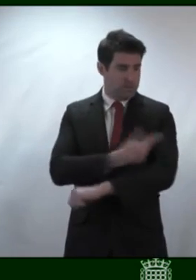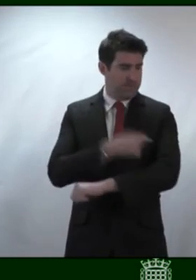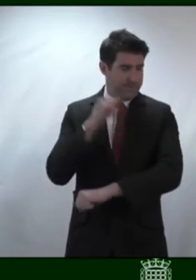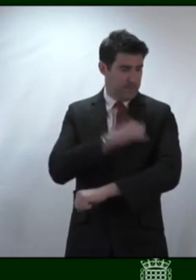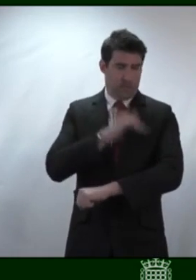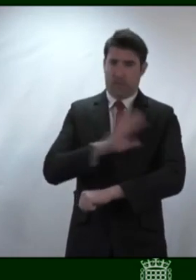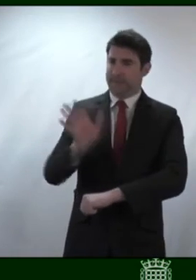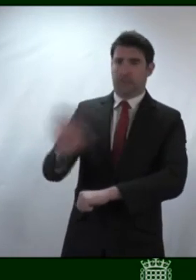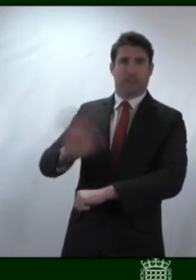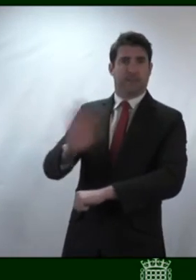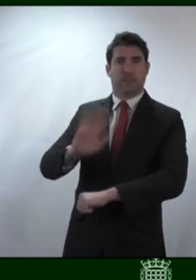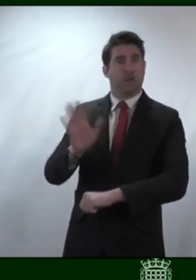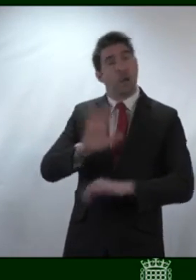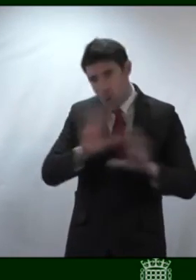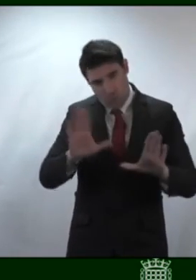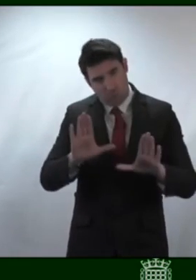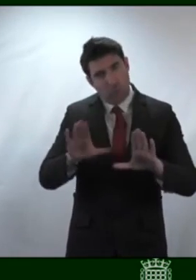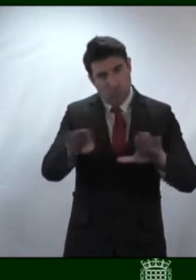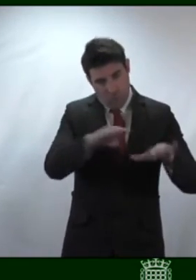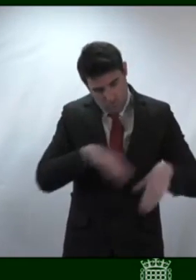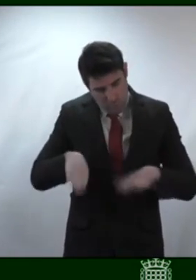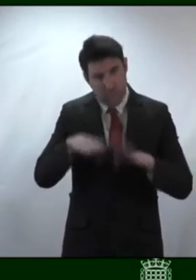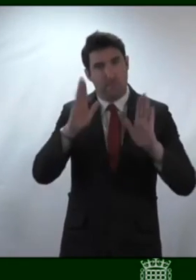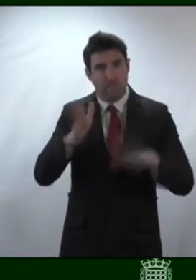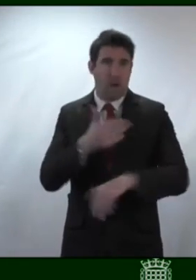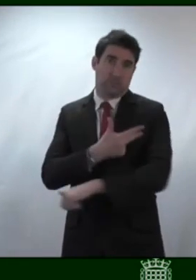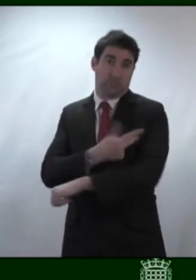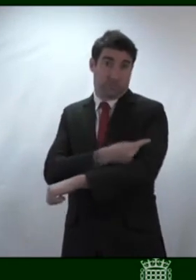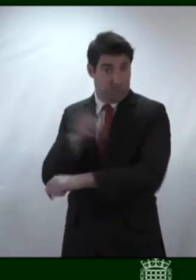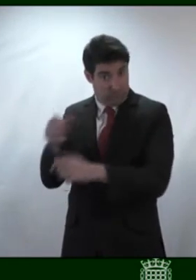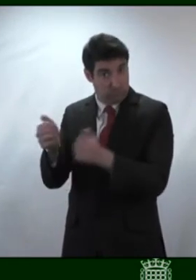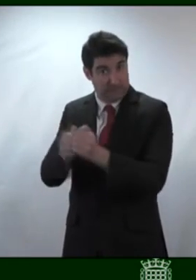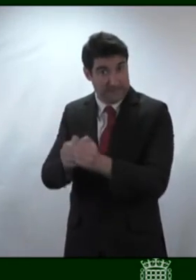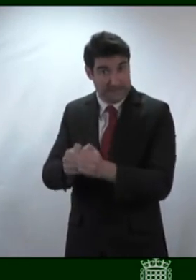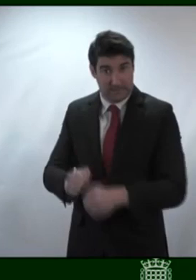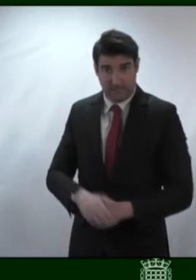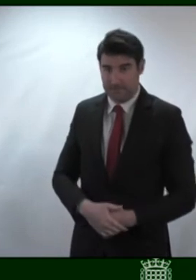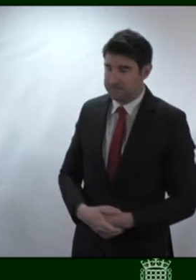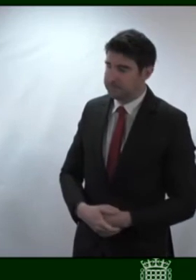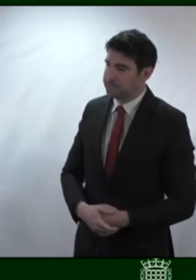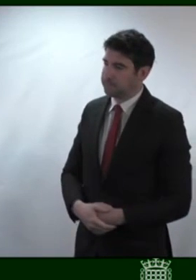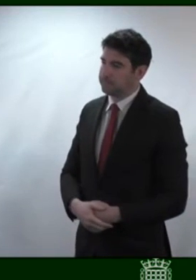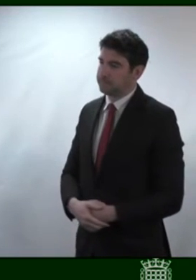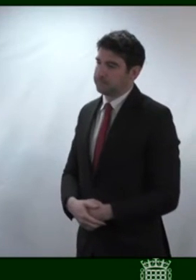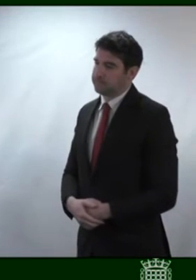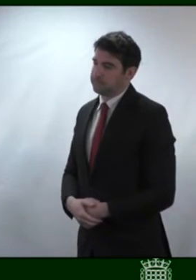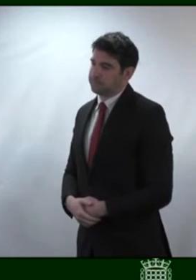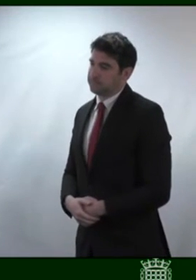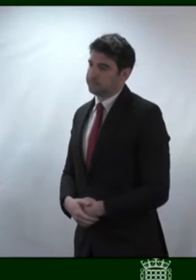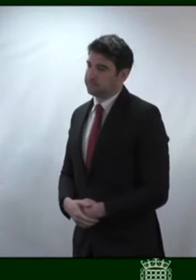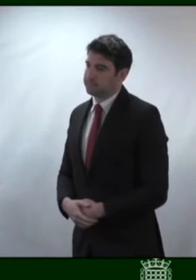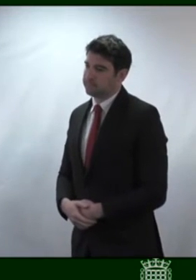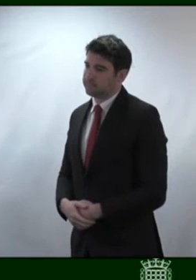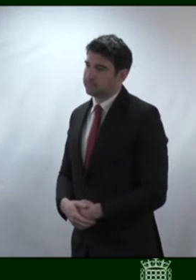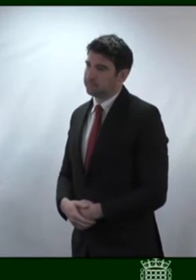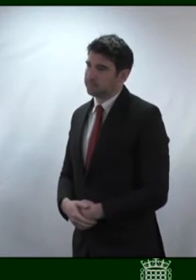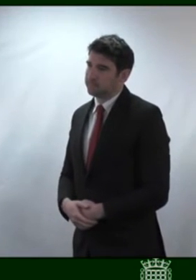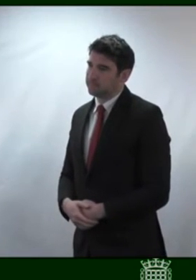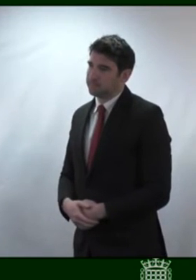back to our cherished way of life? >> The Prime Minister It is great to hear my hon. Friend, because he speaks such good sense on this matter;